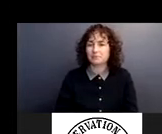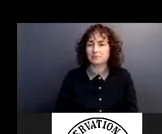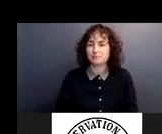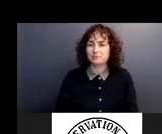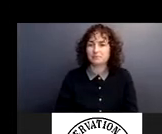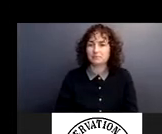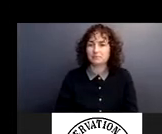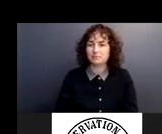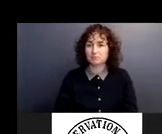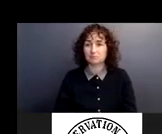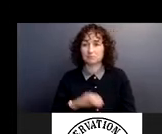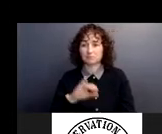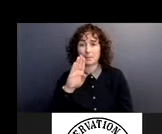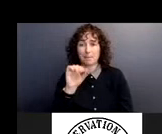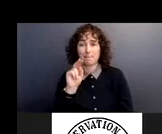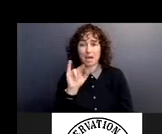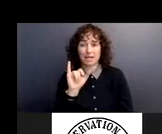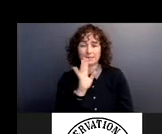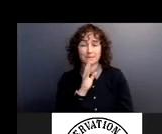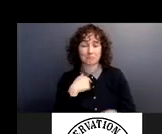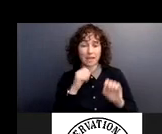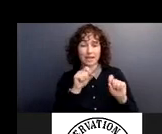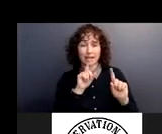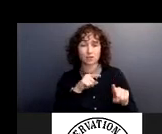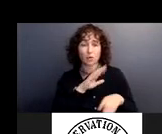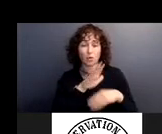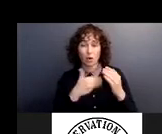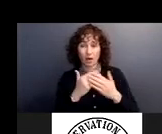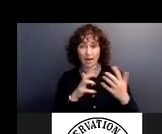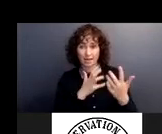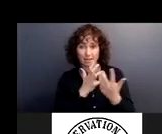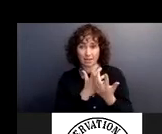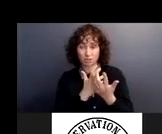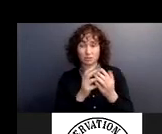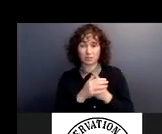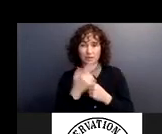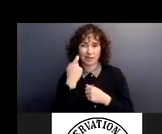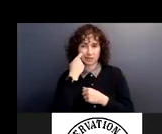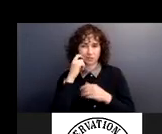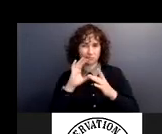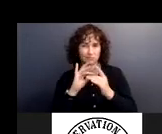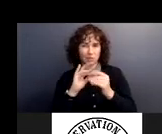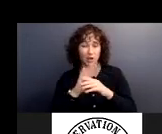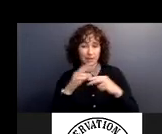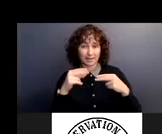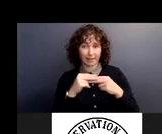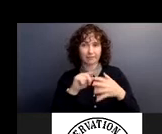So I can answer that. All of the adaptations that I presented on that slide are things that I use